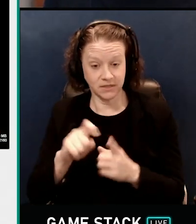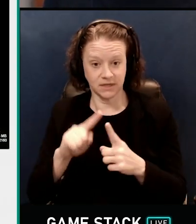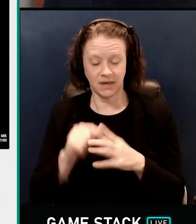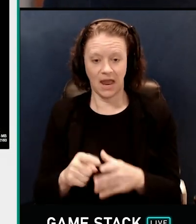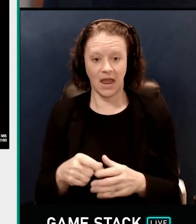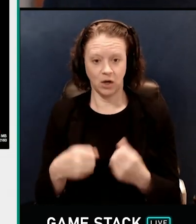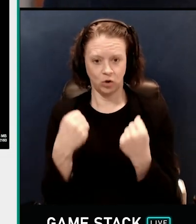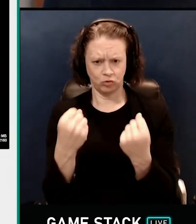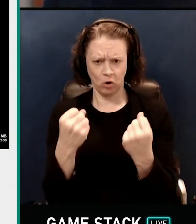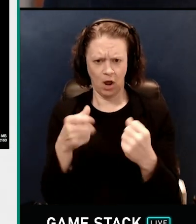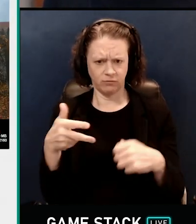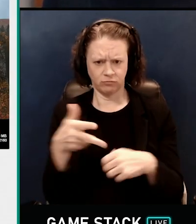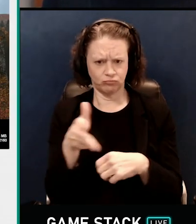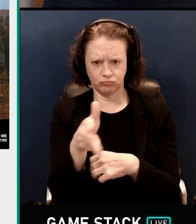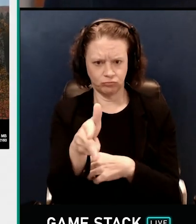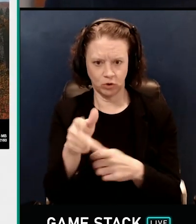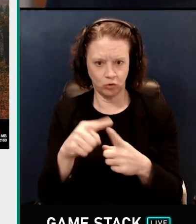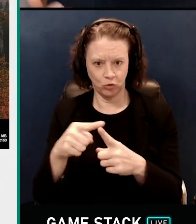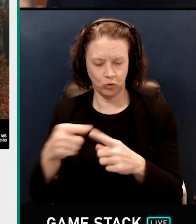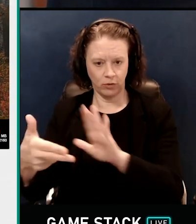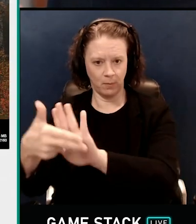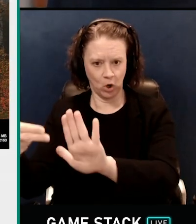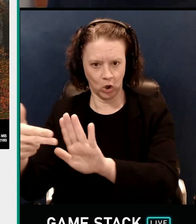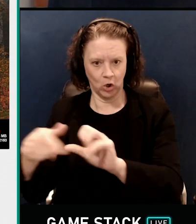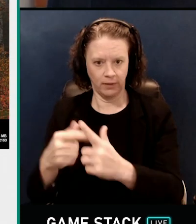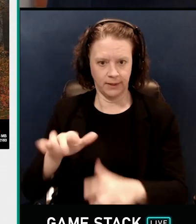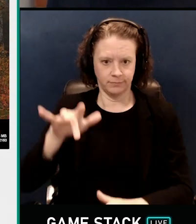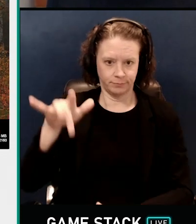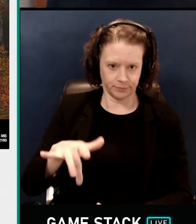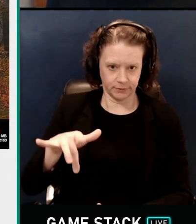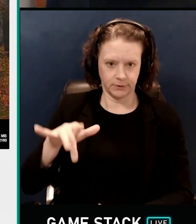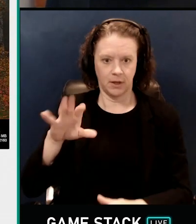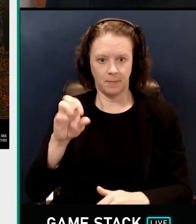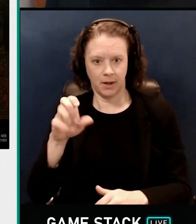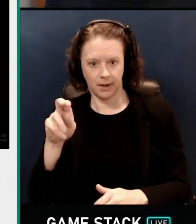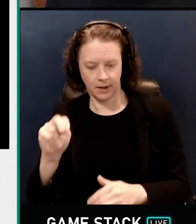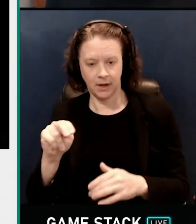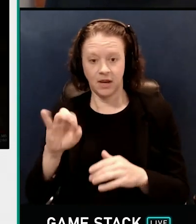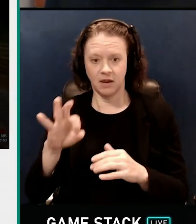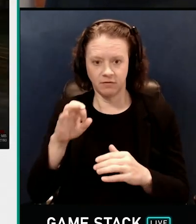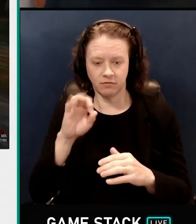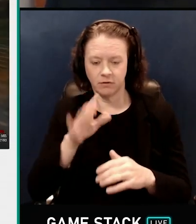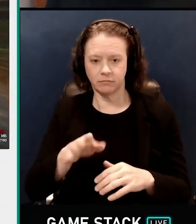they can press the corresponding button and therefore if we encounter a problem and encounter a bug,